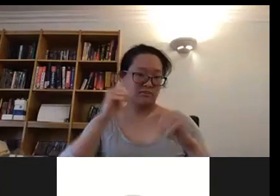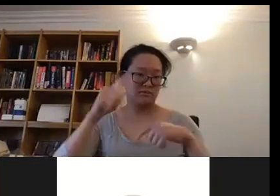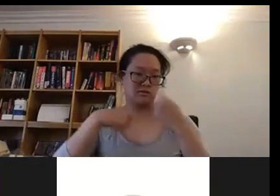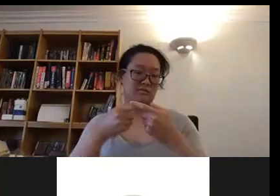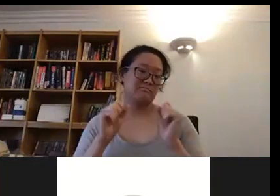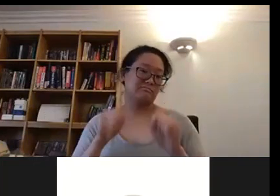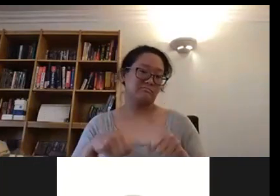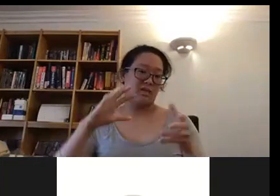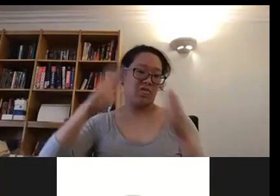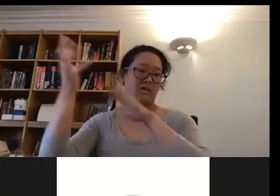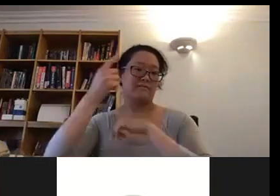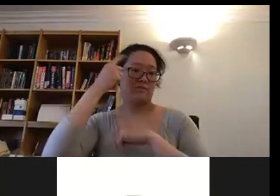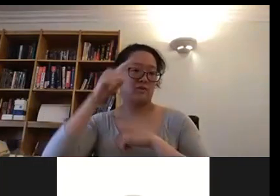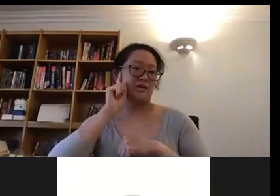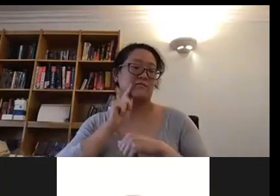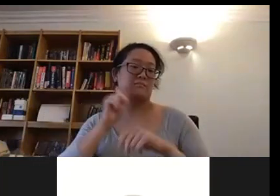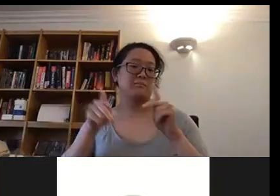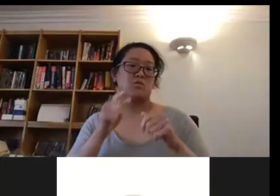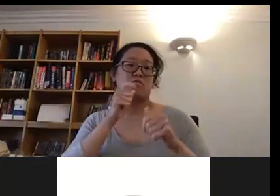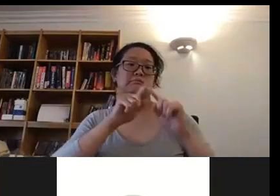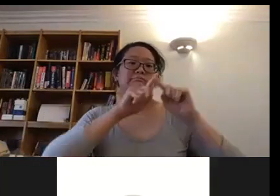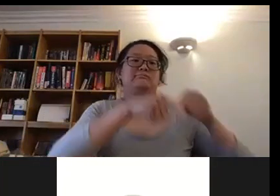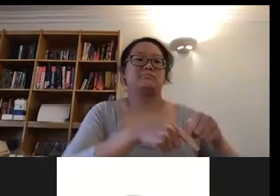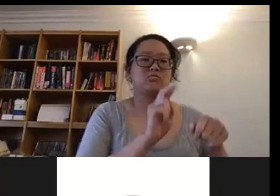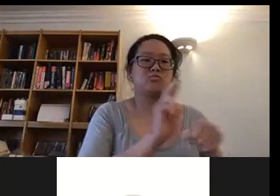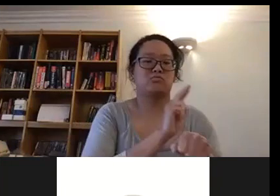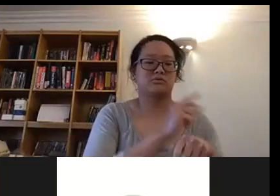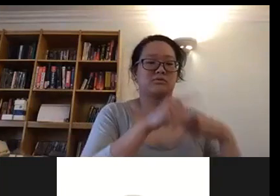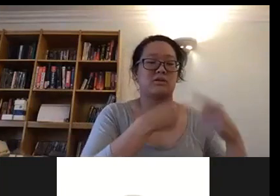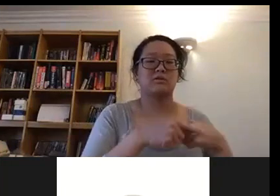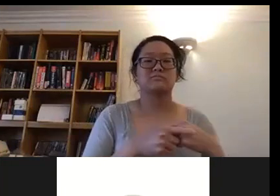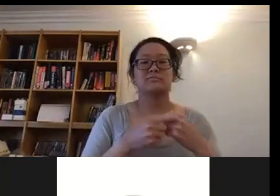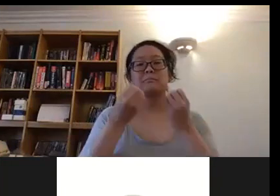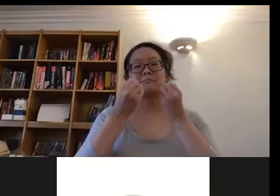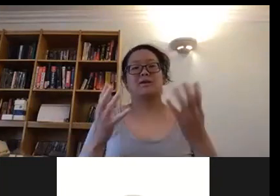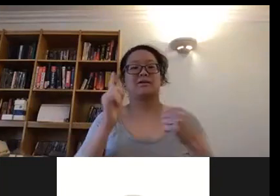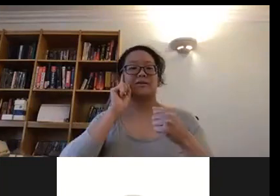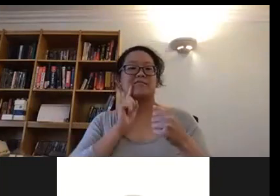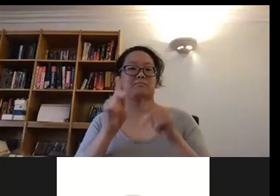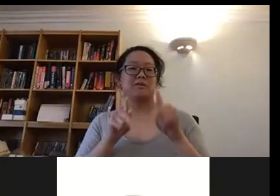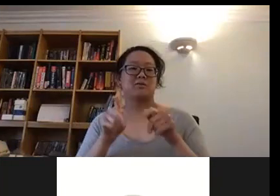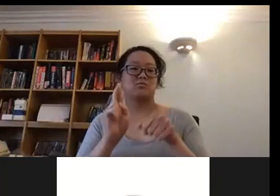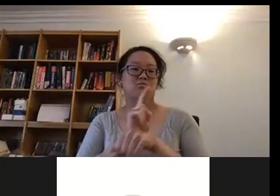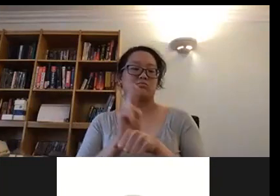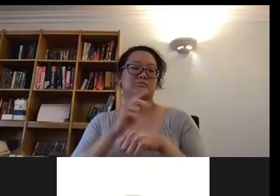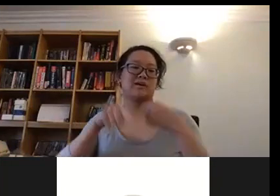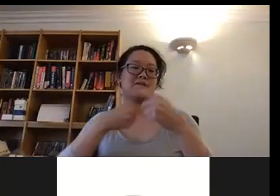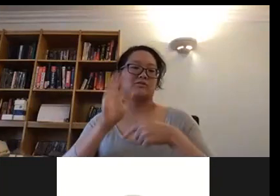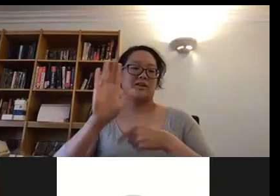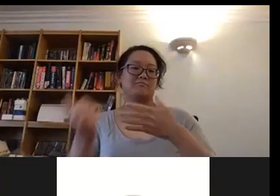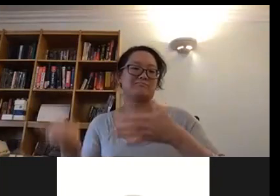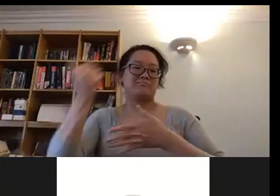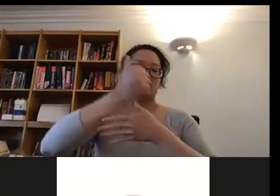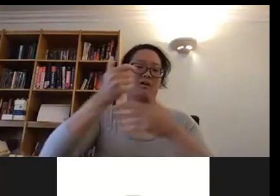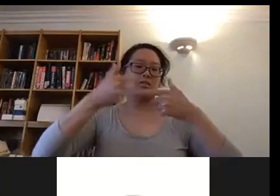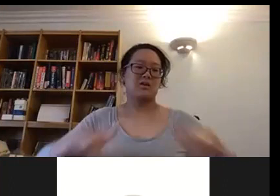So if information is not related in sign language, many Deaf individuals use sign